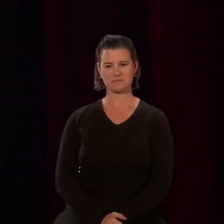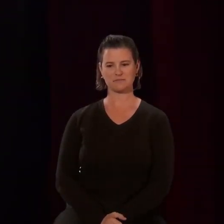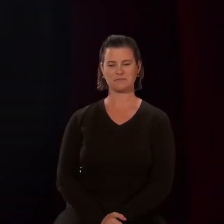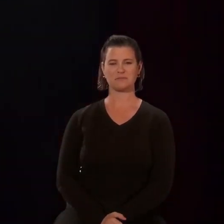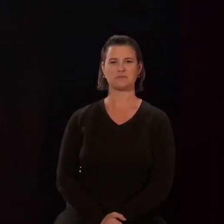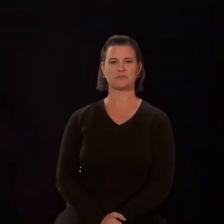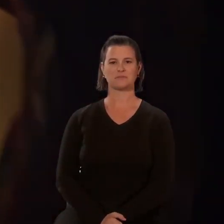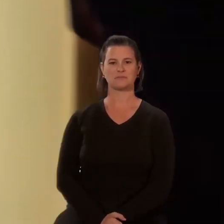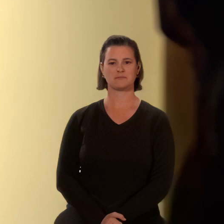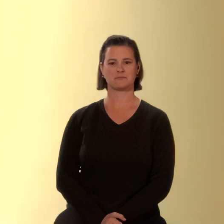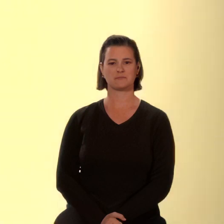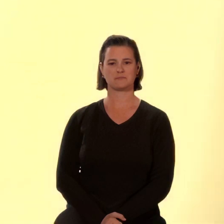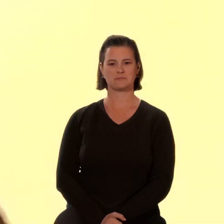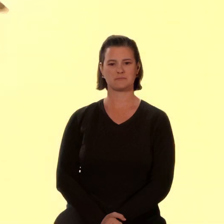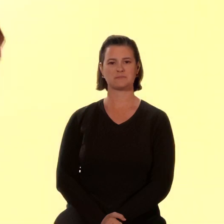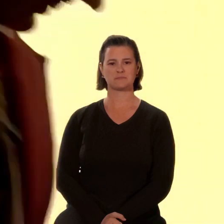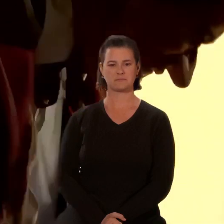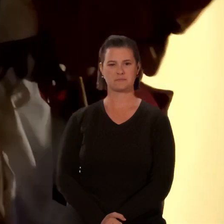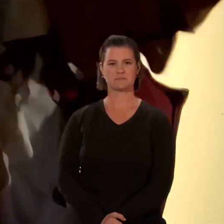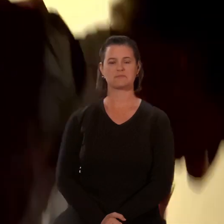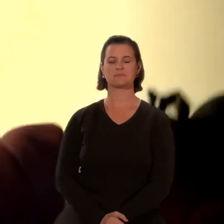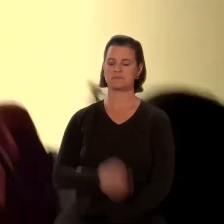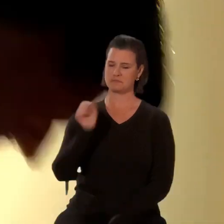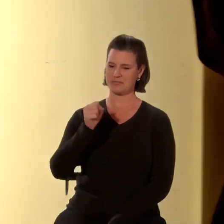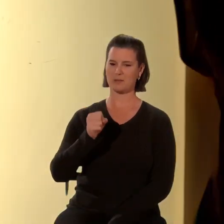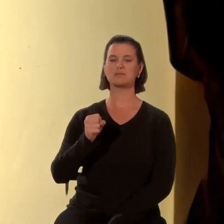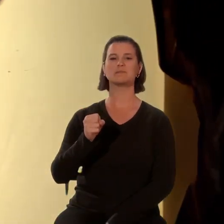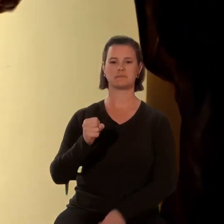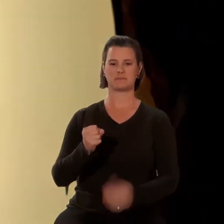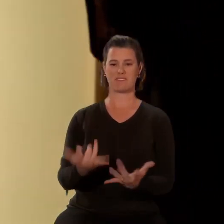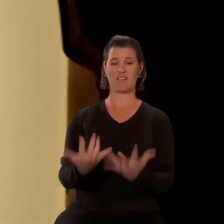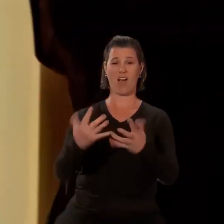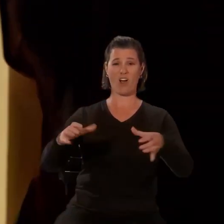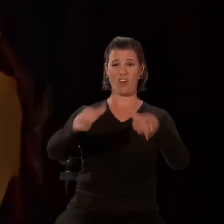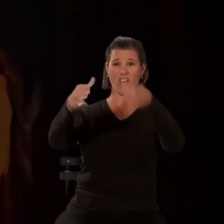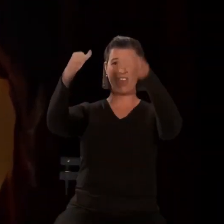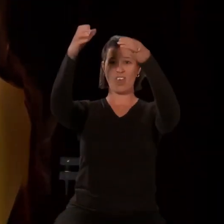[Brom] Yep. I stopped up the chimney. (Ichabod coughing) And there was the one night